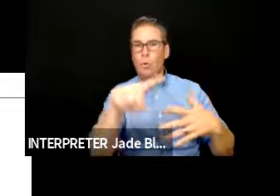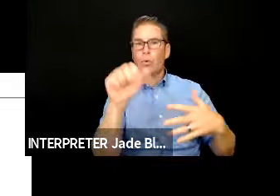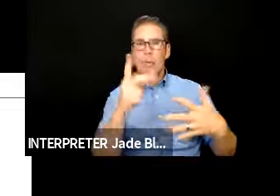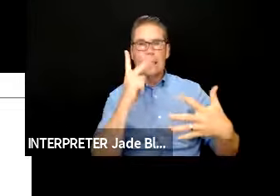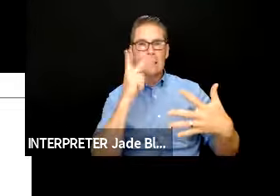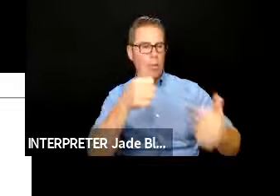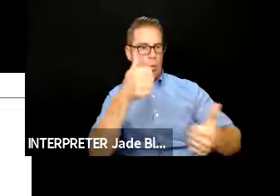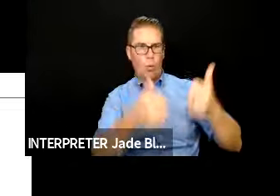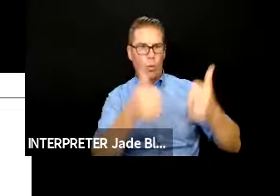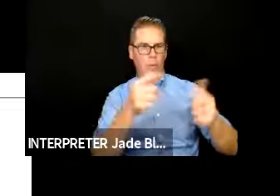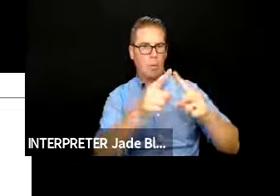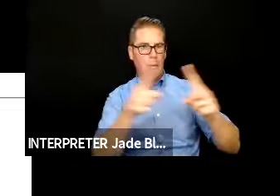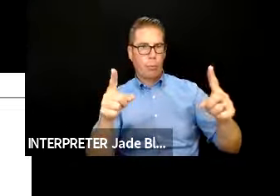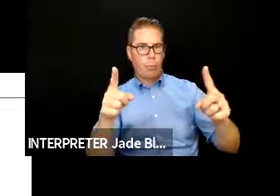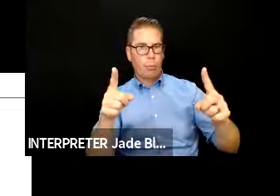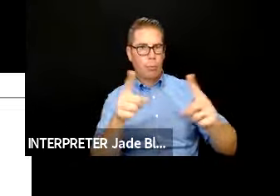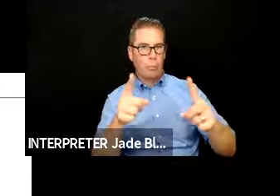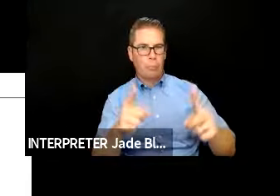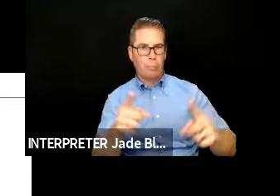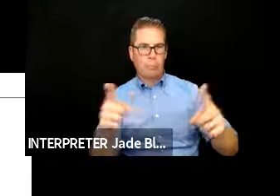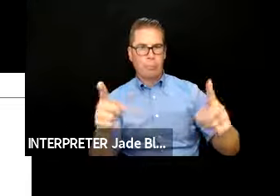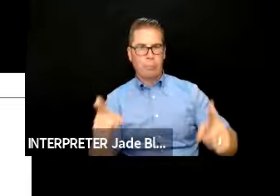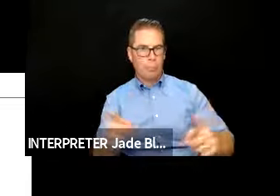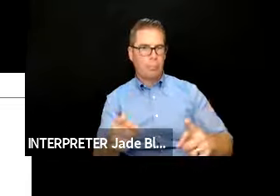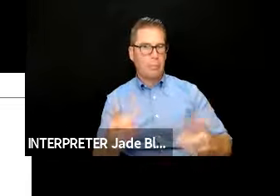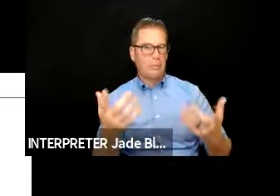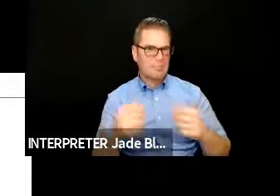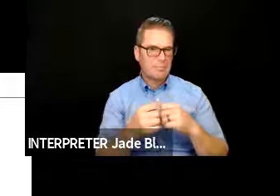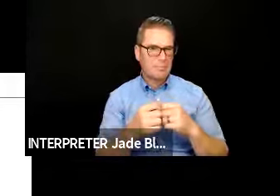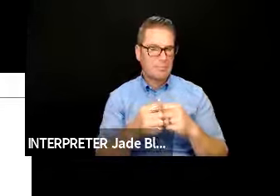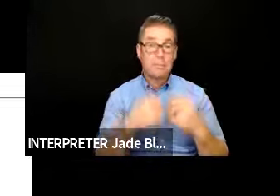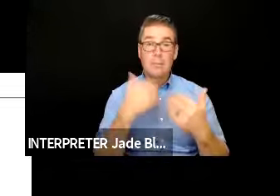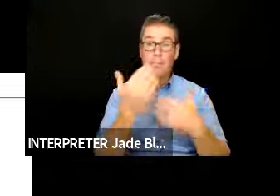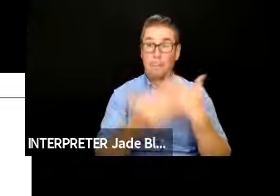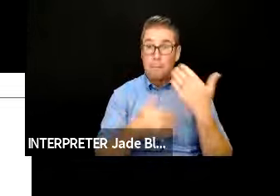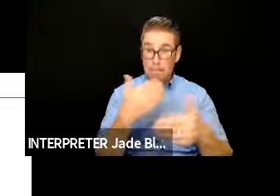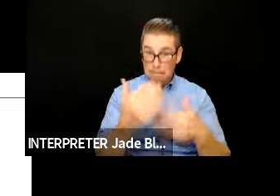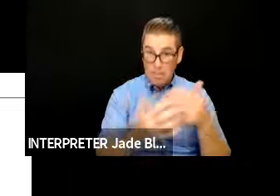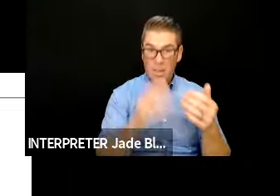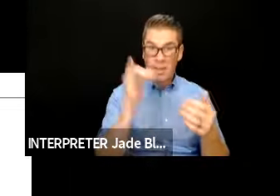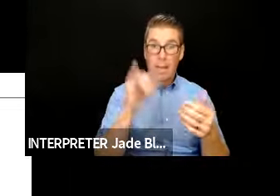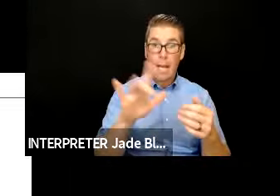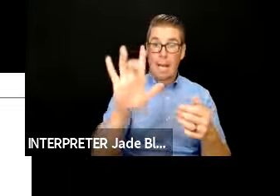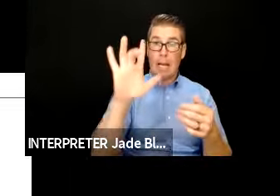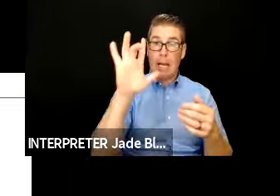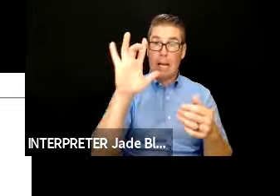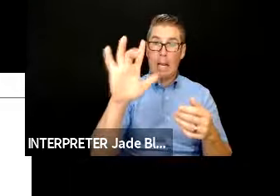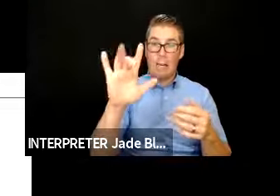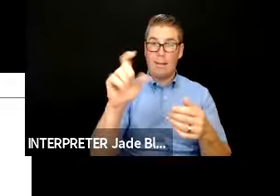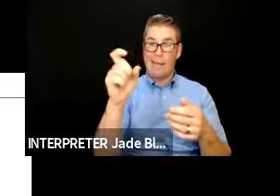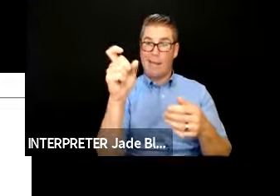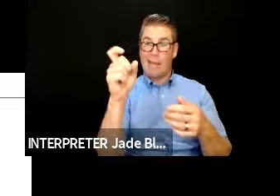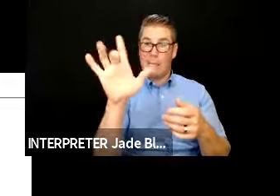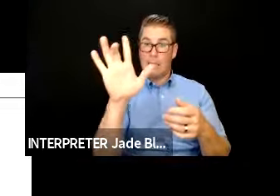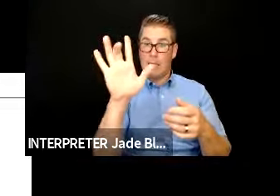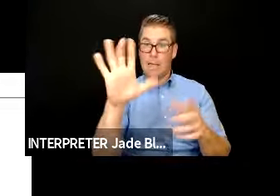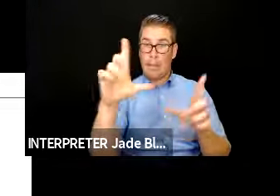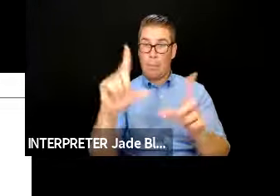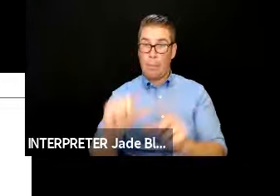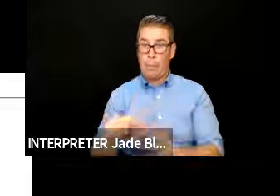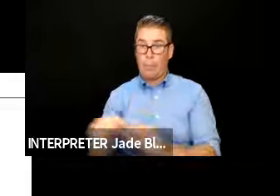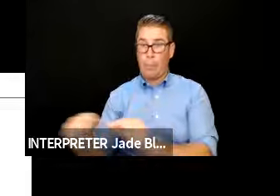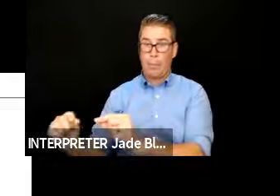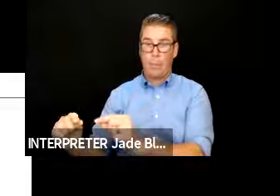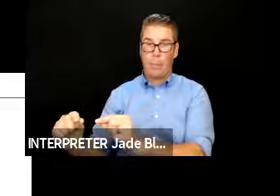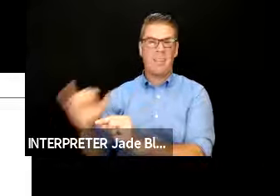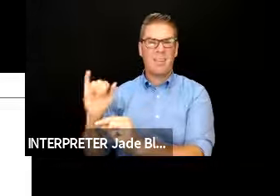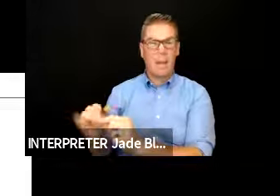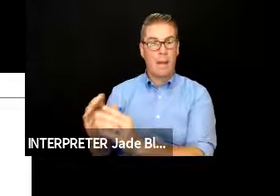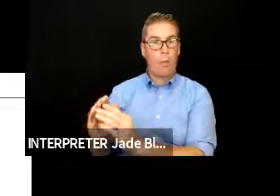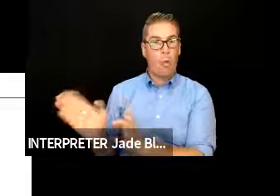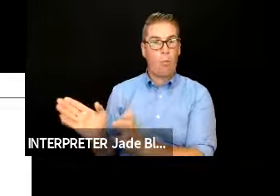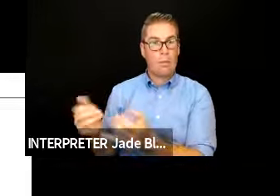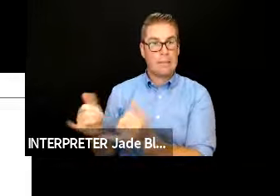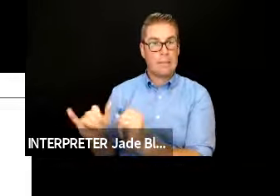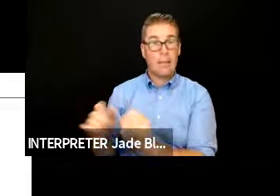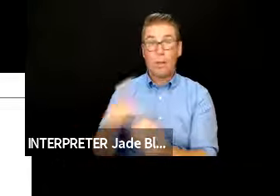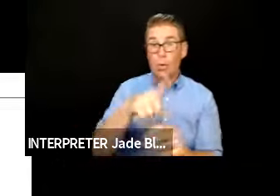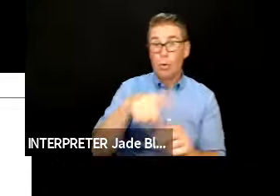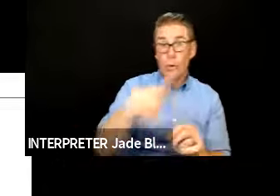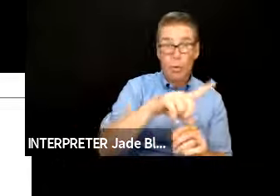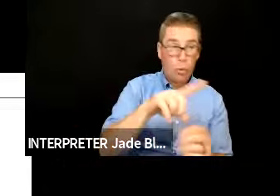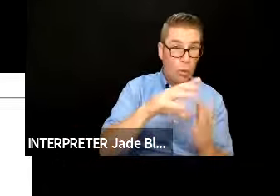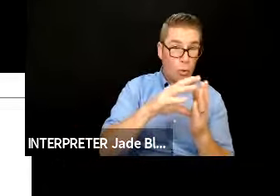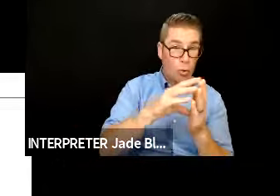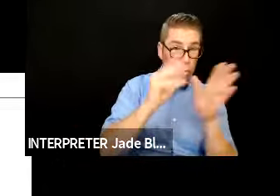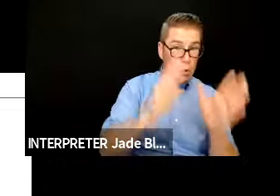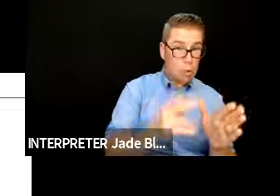So as students are voting it tallies it and it automatically just indicates which selection has the highest response